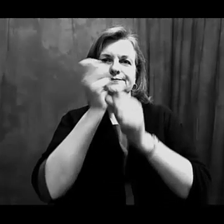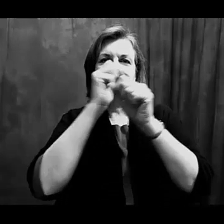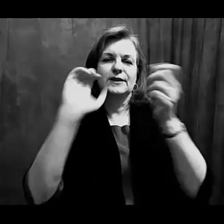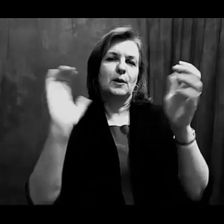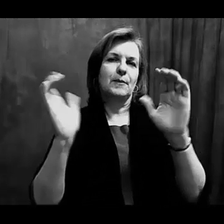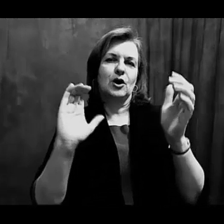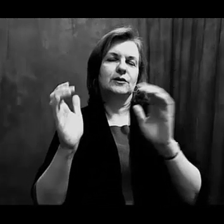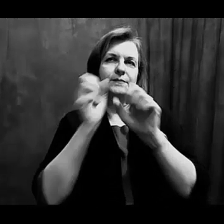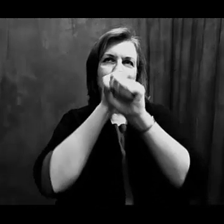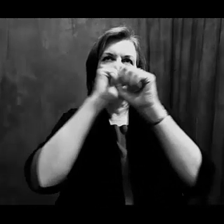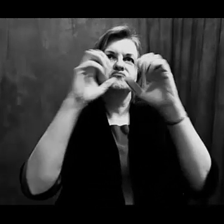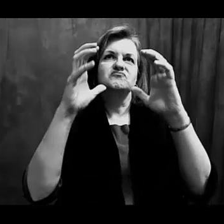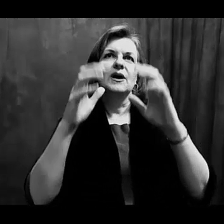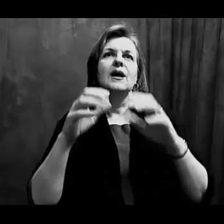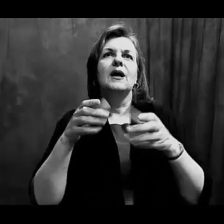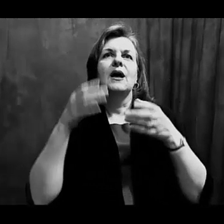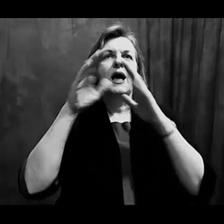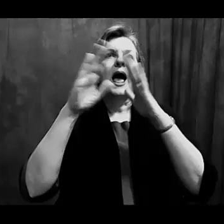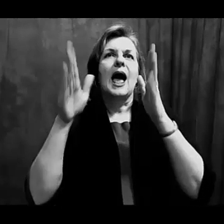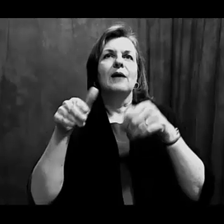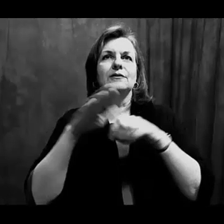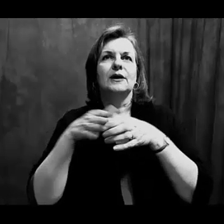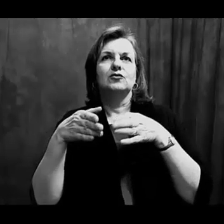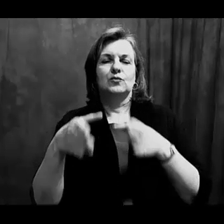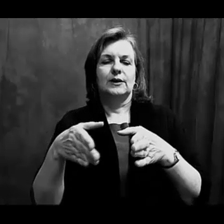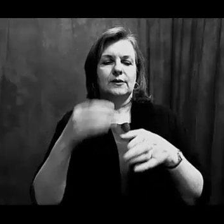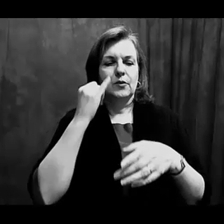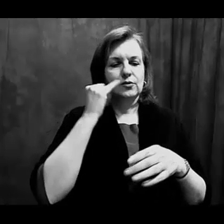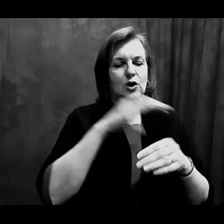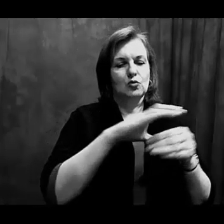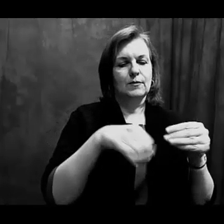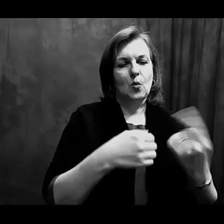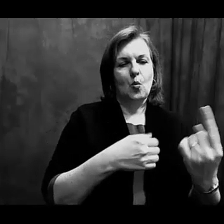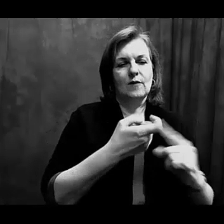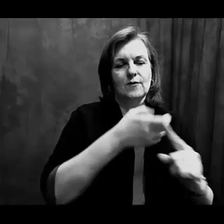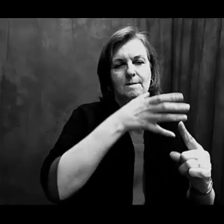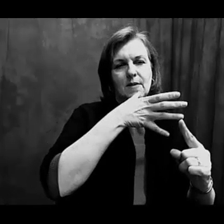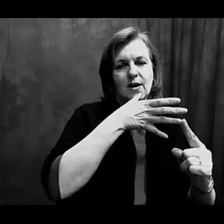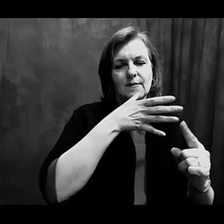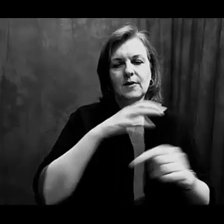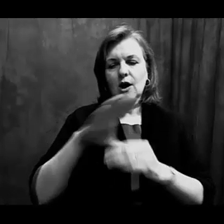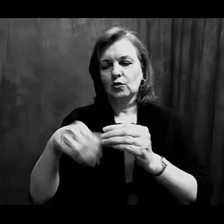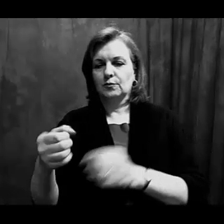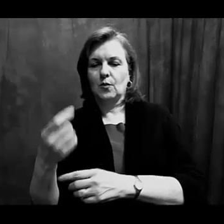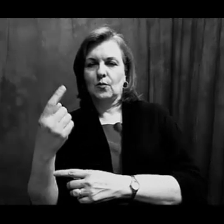if you're getting chromosome one for mom and chromosome one from dad what we're interested in